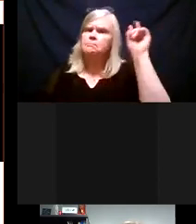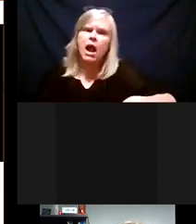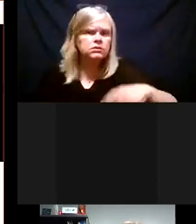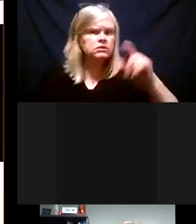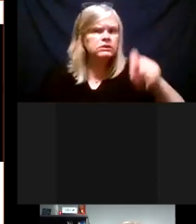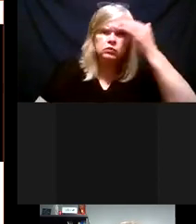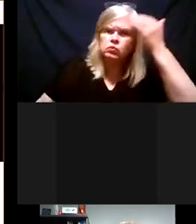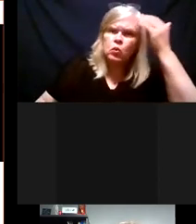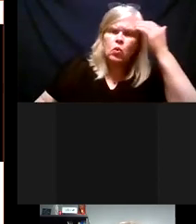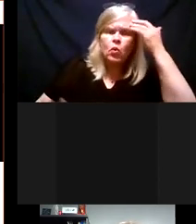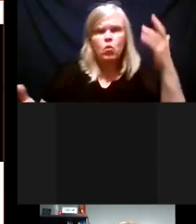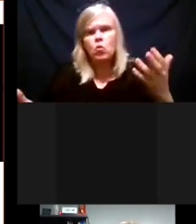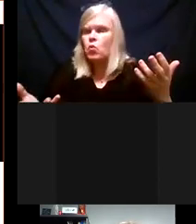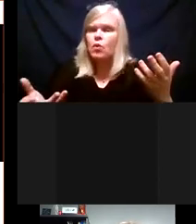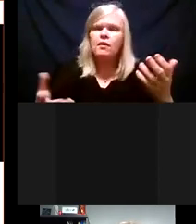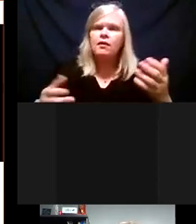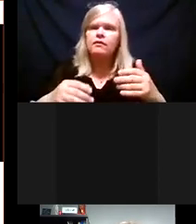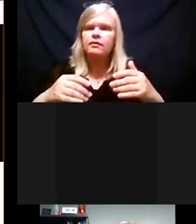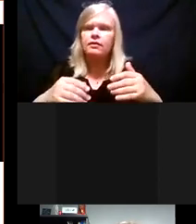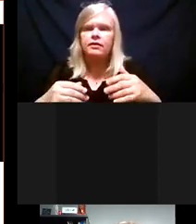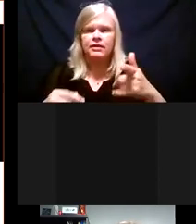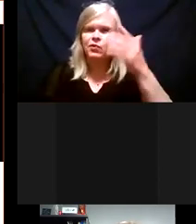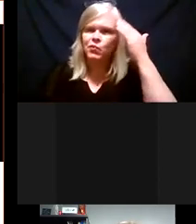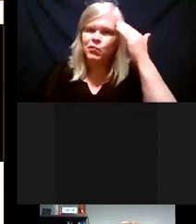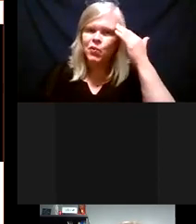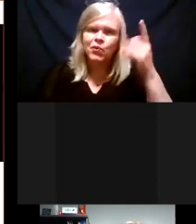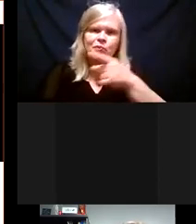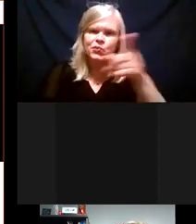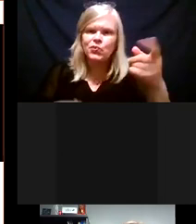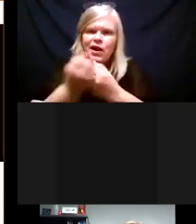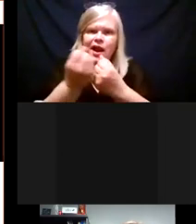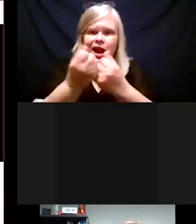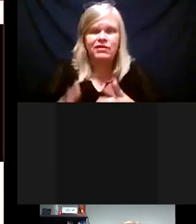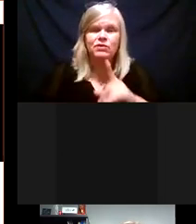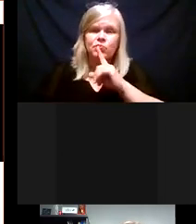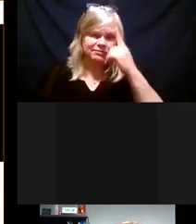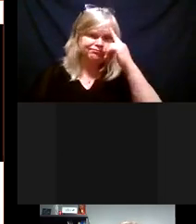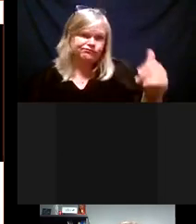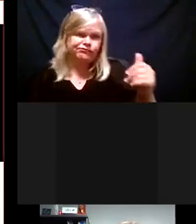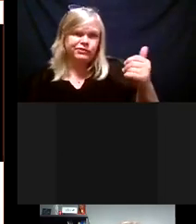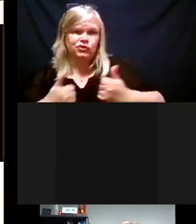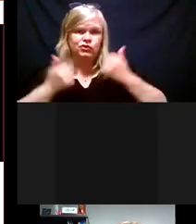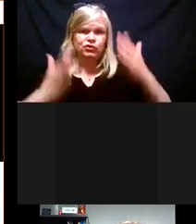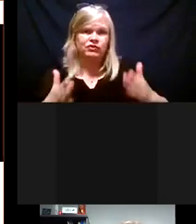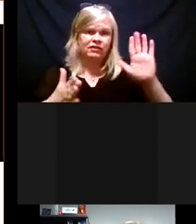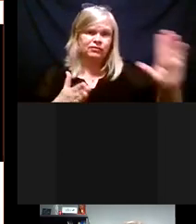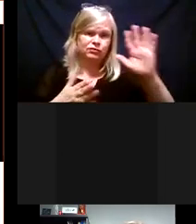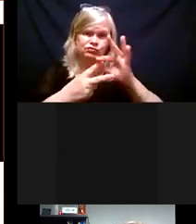WHAT IT BOILS DOWN TO, AND ALL OF YOU KNOW THIS AS AN ADVOCATE, IT'S UP TO THE SURVIVOR, REGARDLESS OF THEIR AGE.